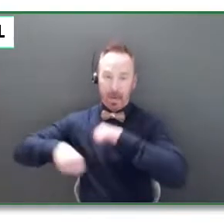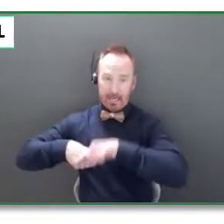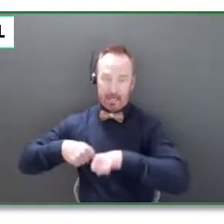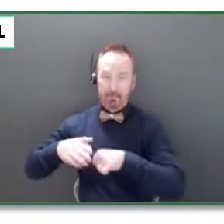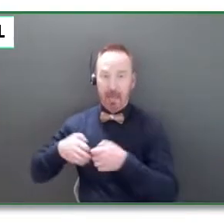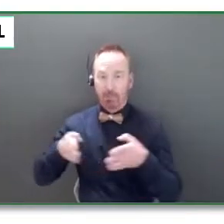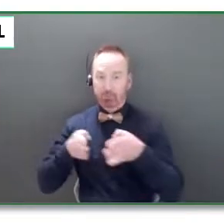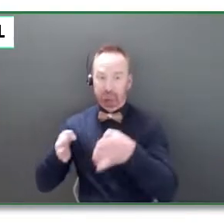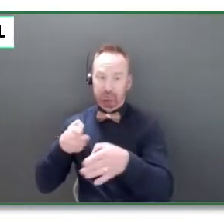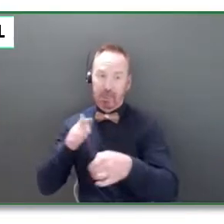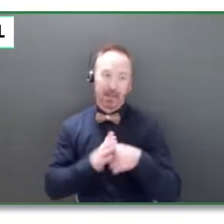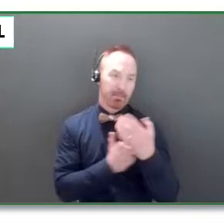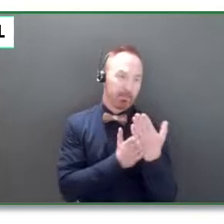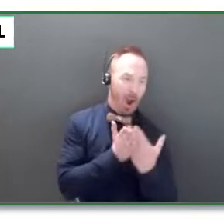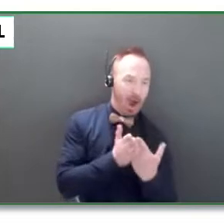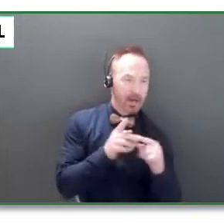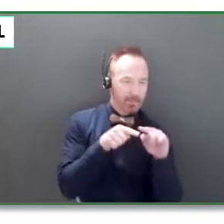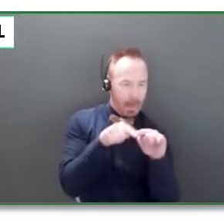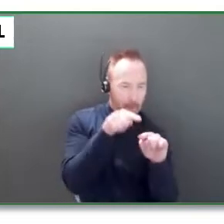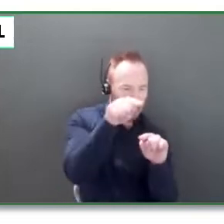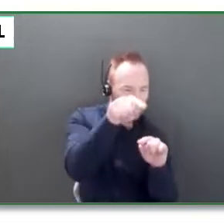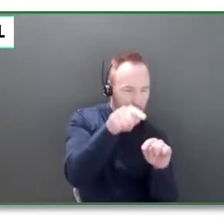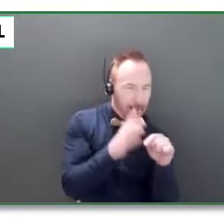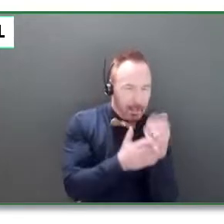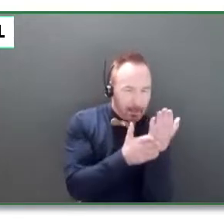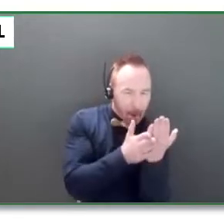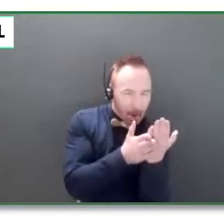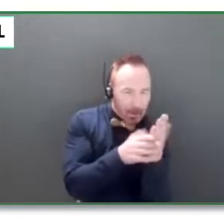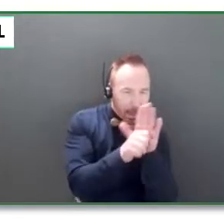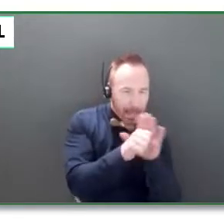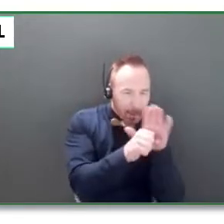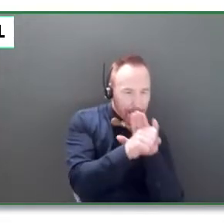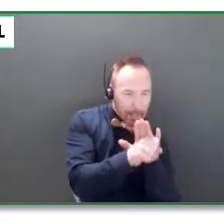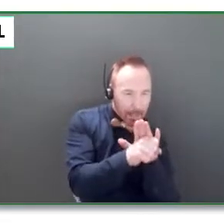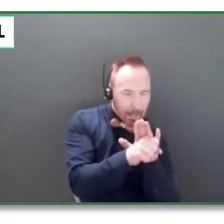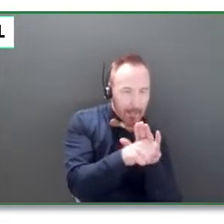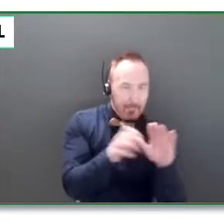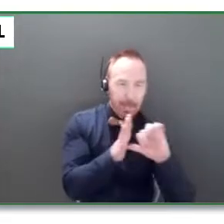A principle common to both universal design and physical literacy enriched